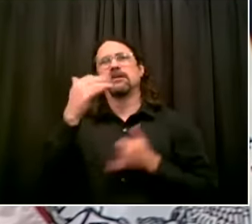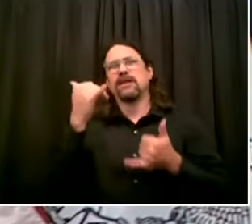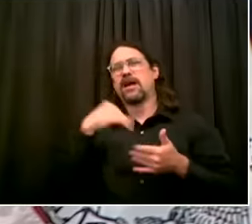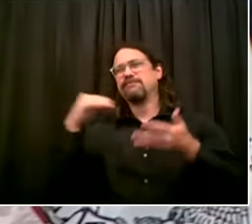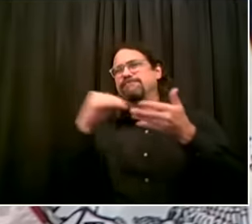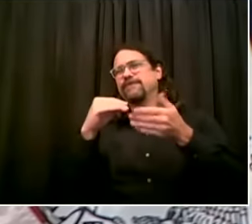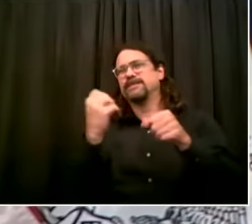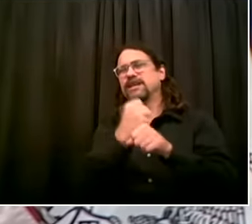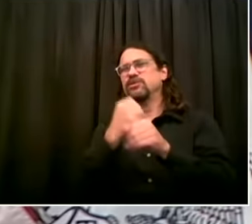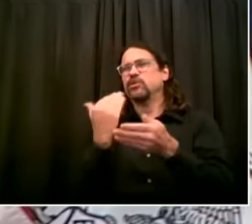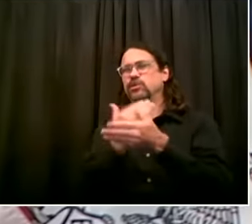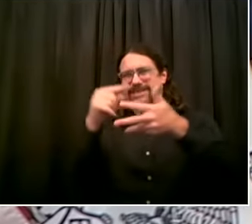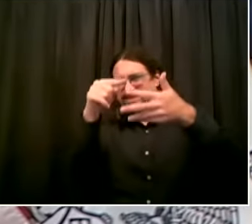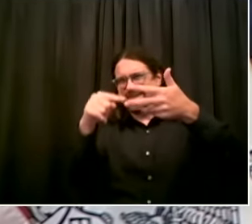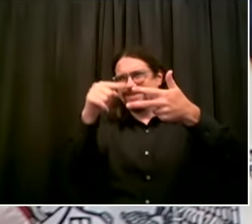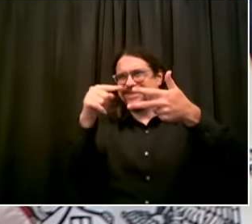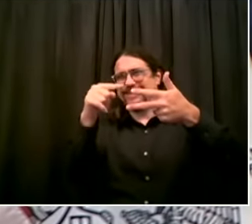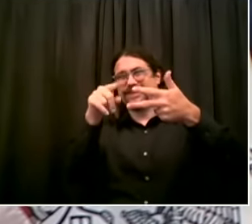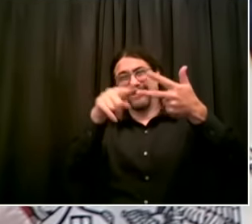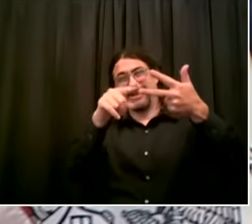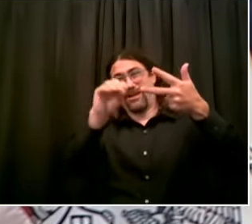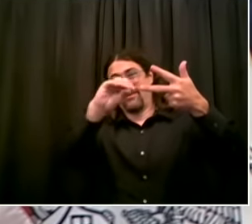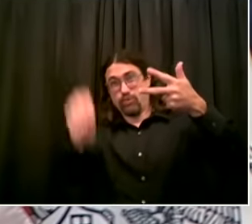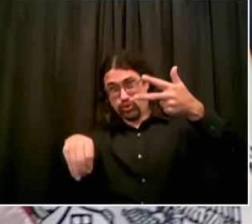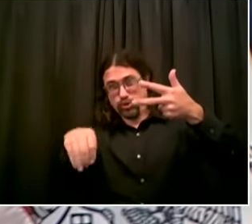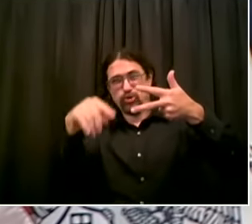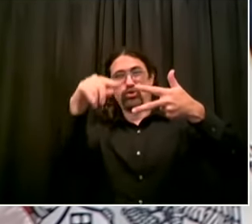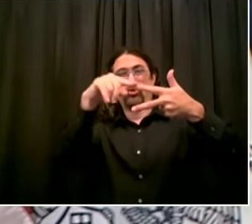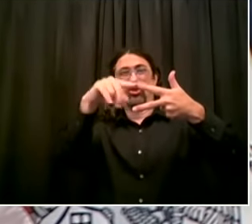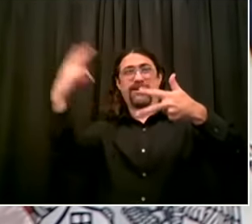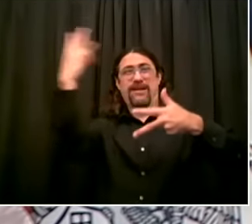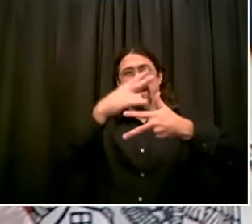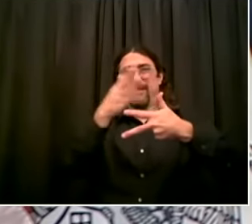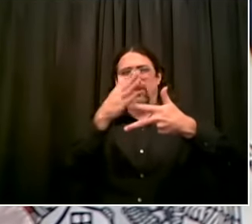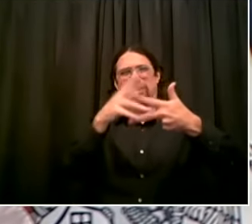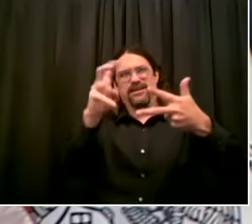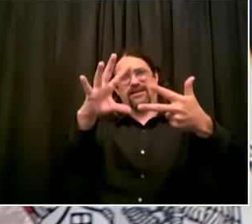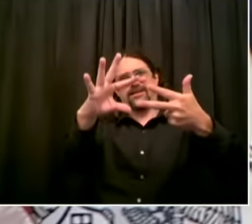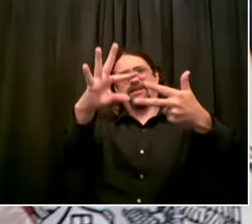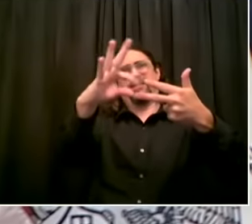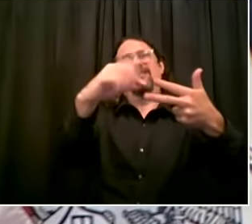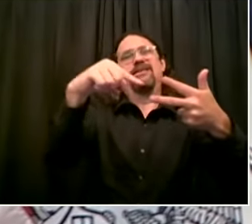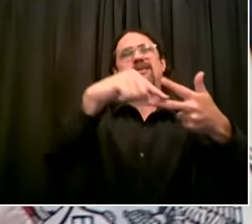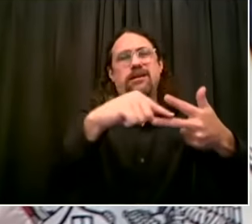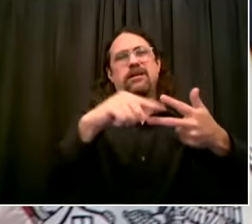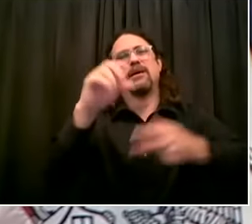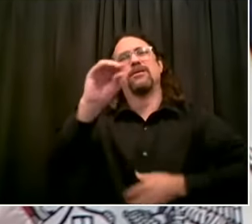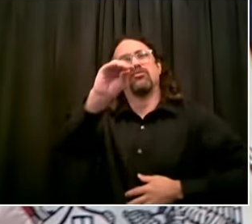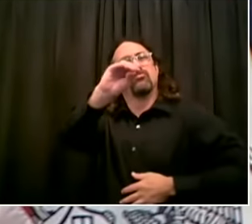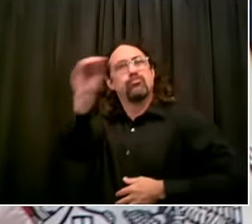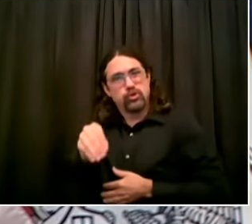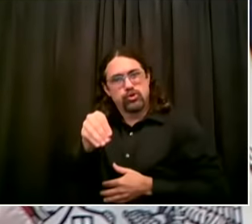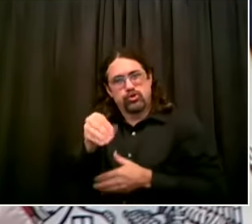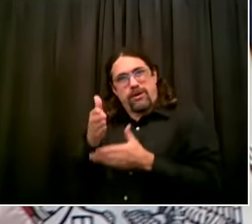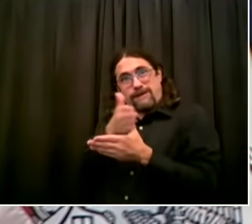GOOD MORNING EVERYBODY. WELL WE HAVE VERY IMPORTANT THINGS TO TALK ABOUT TODAY. I WANT TO MAKE SURE THAT THE